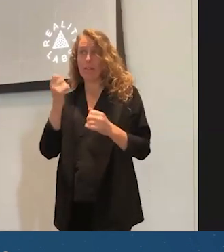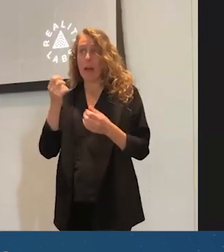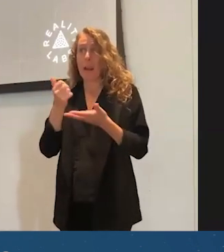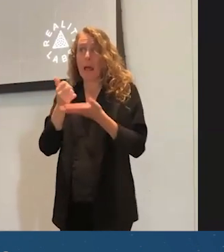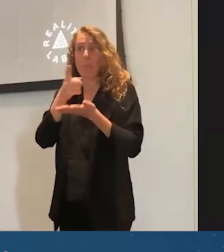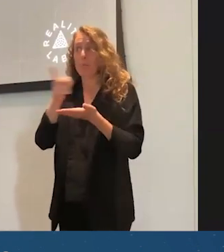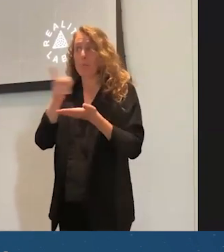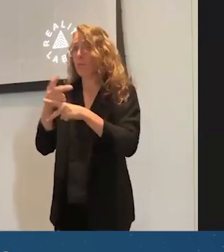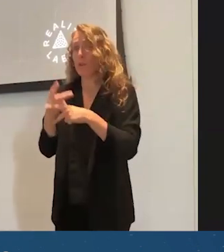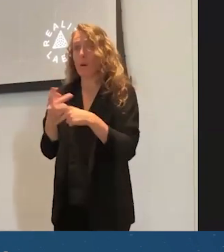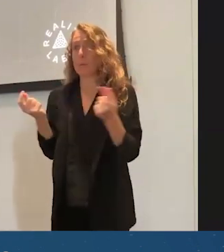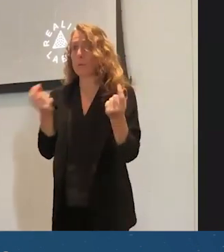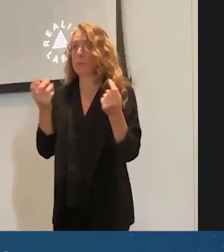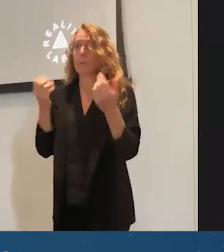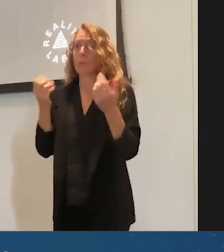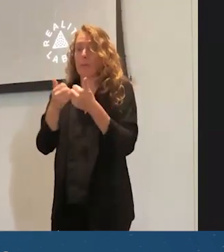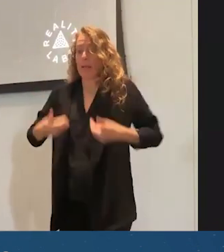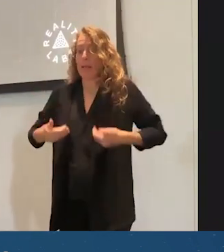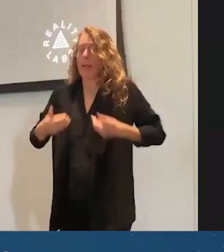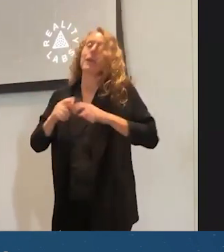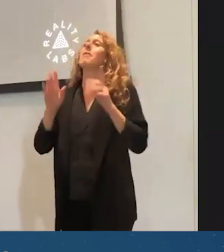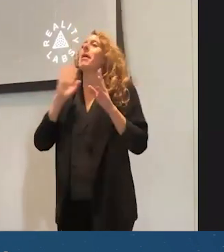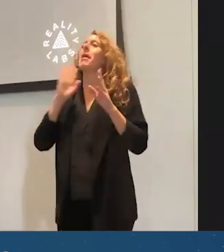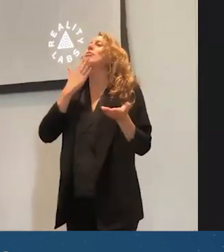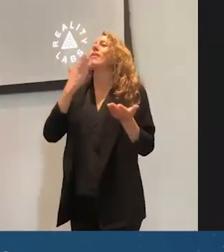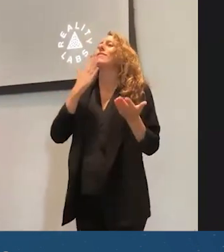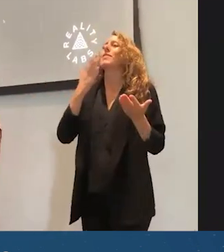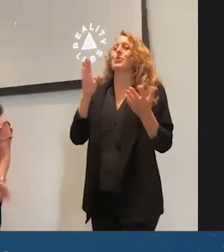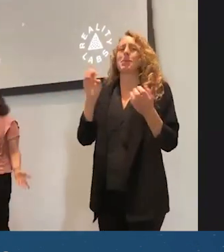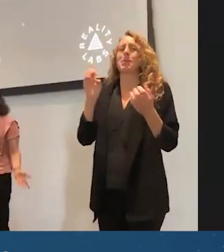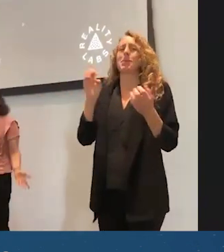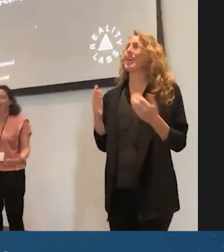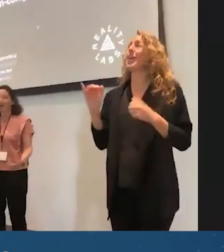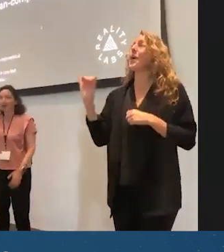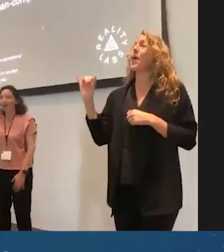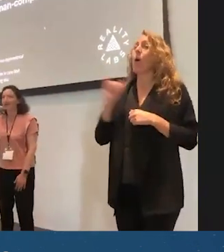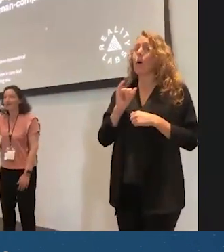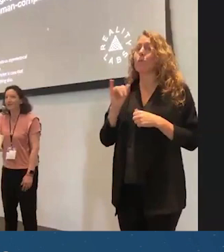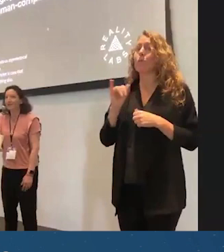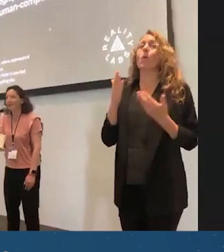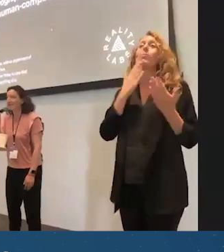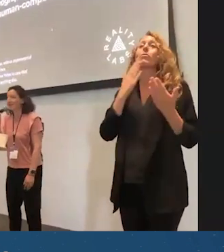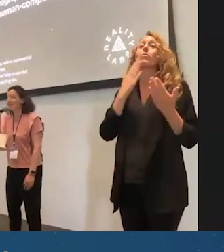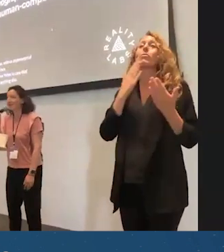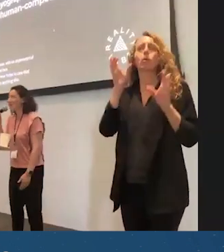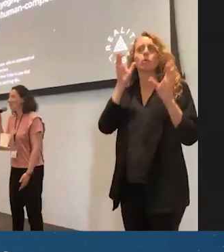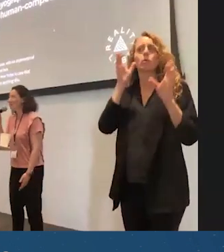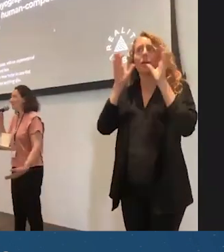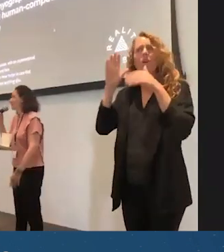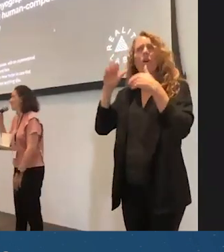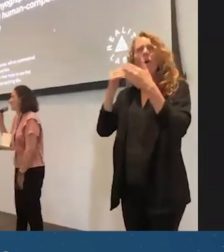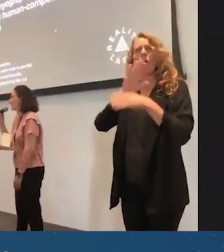And I'm grateful to be here and to talk with you guys and also grateful to hear all the amazing talks that have already been today.